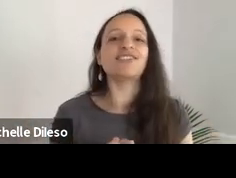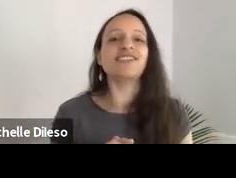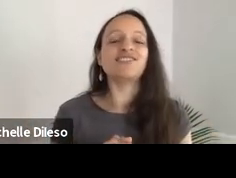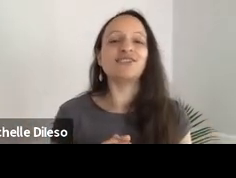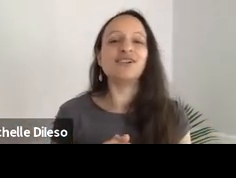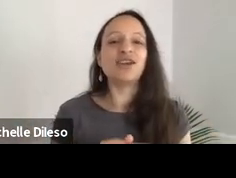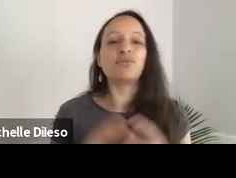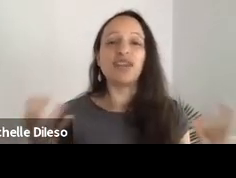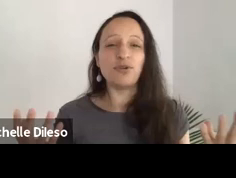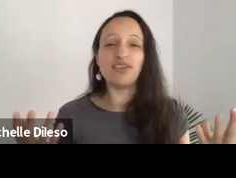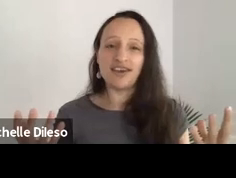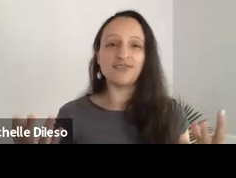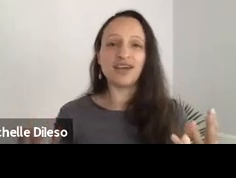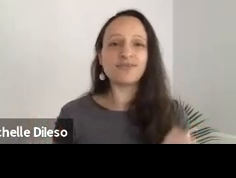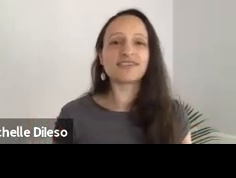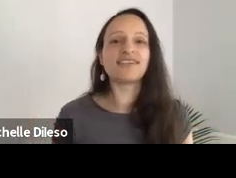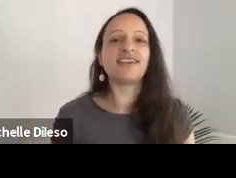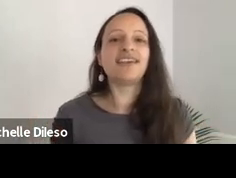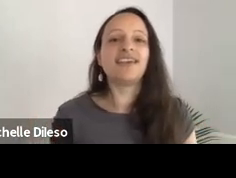the opportunity to play with a lot of cups.